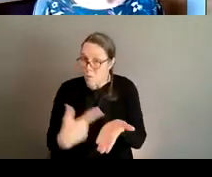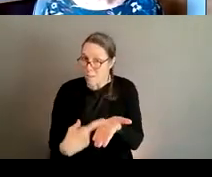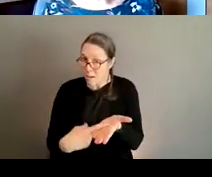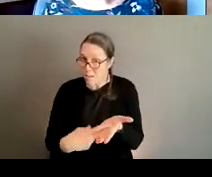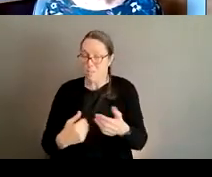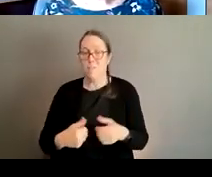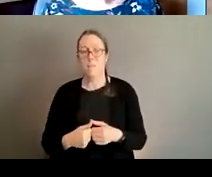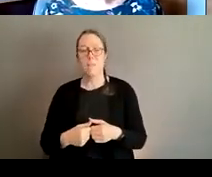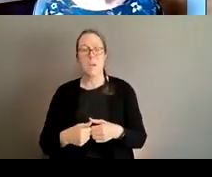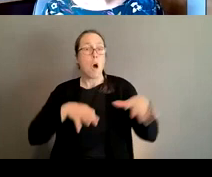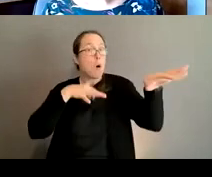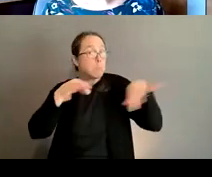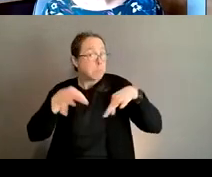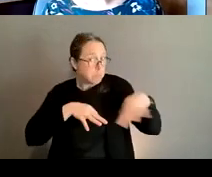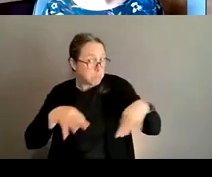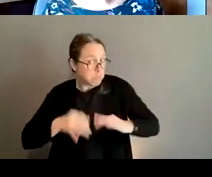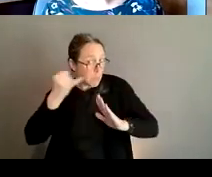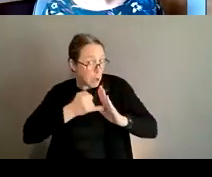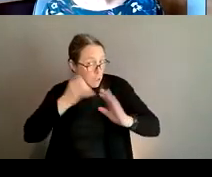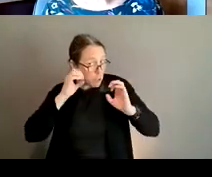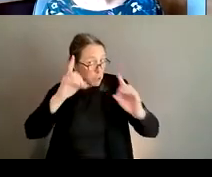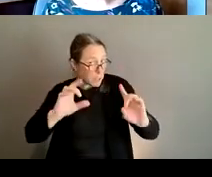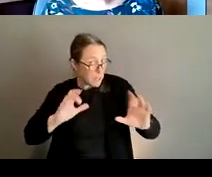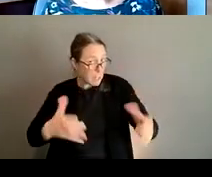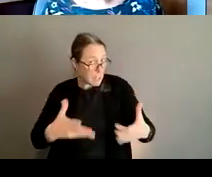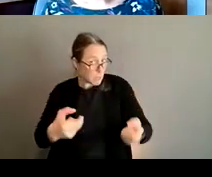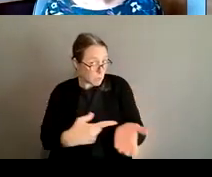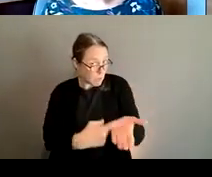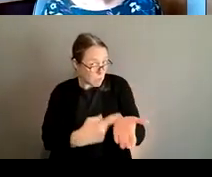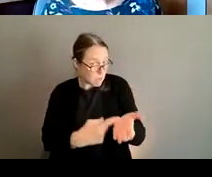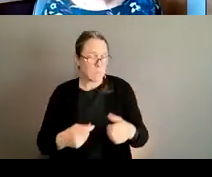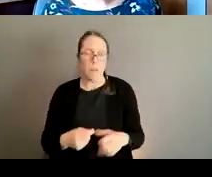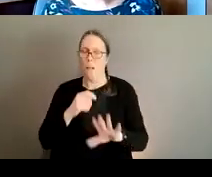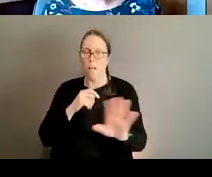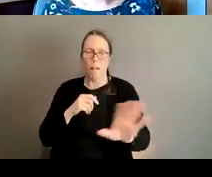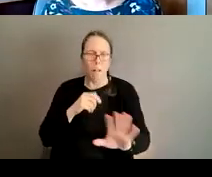Describe the arts education class you want to talk about. Don't worry with about what's of high